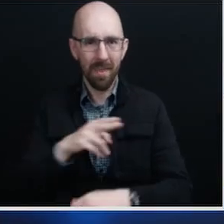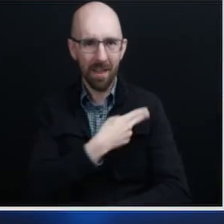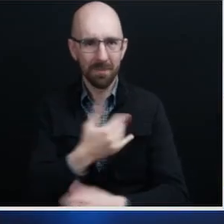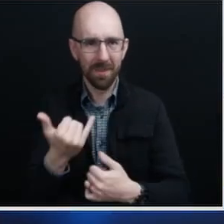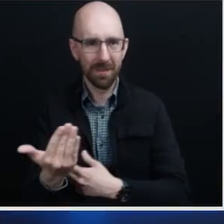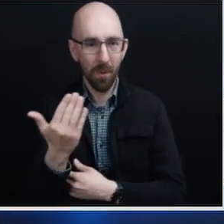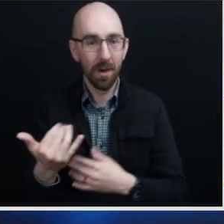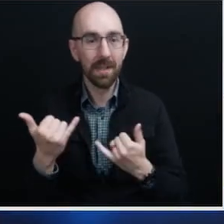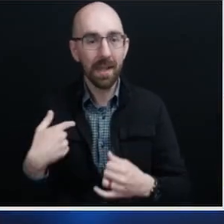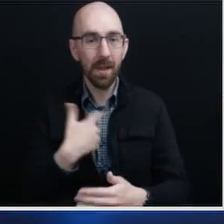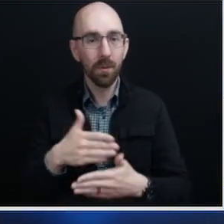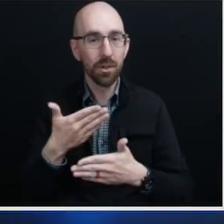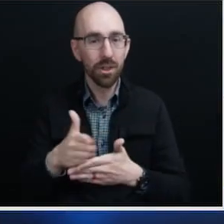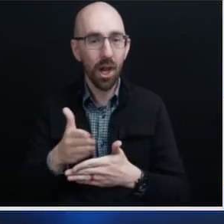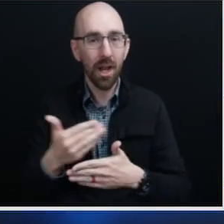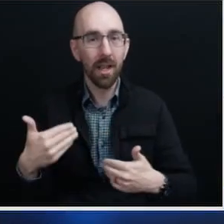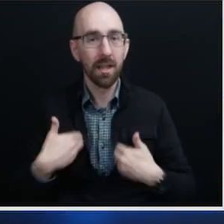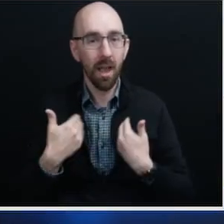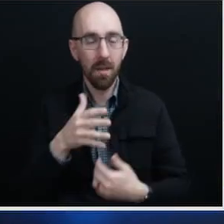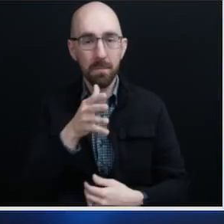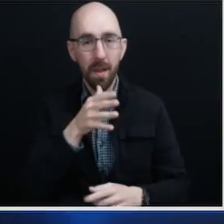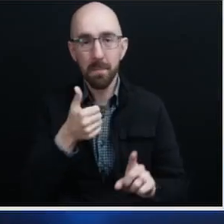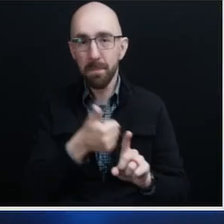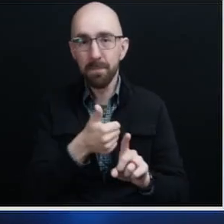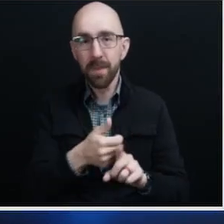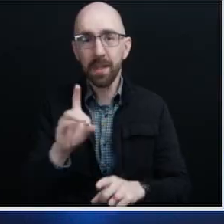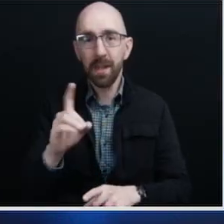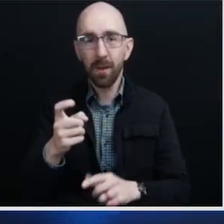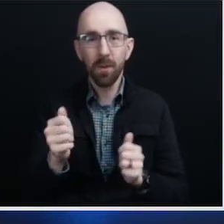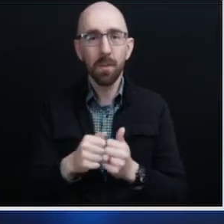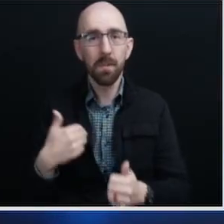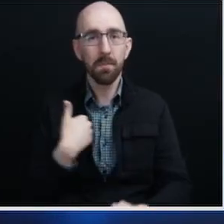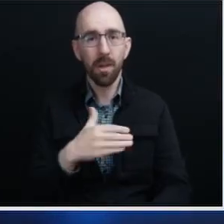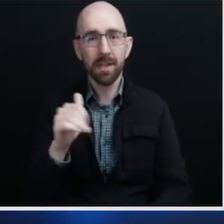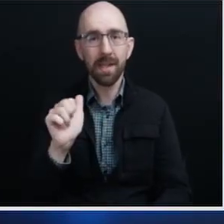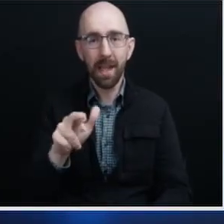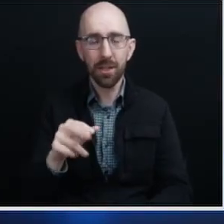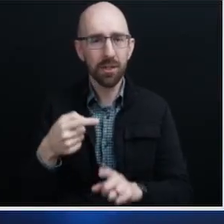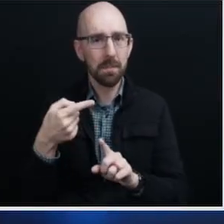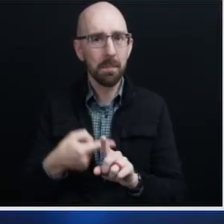the story of a young mom who was diagnosed with breast cancer just months after having a